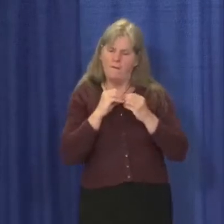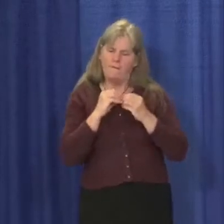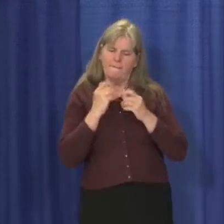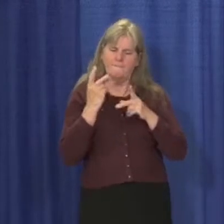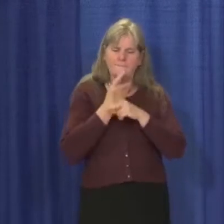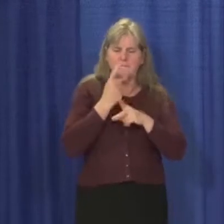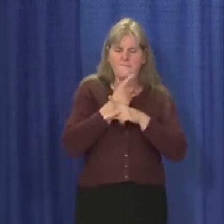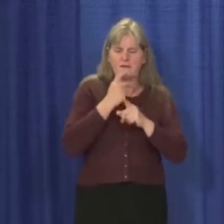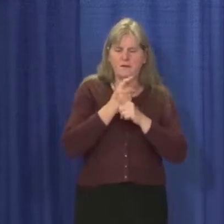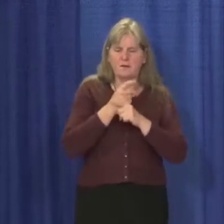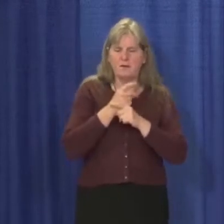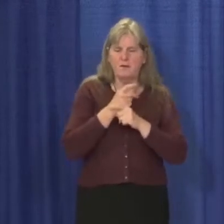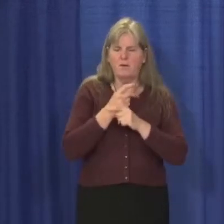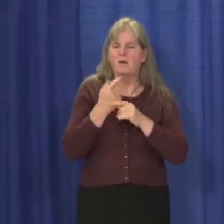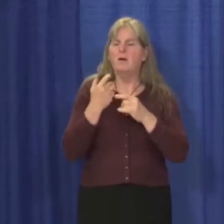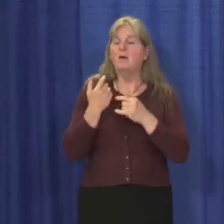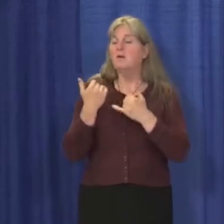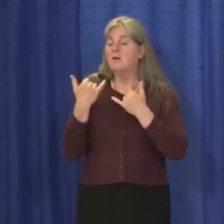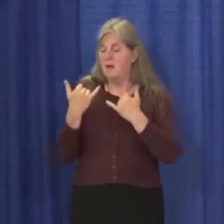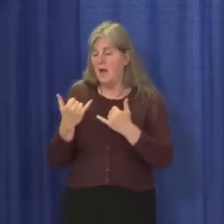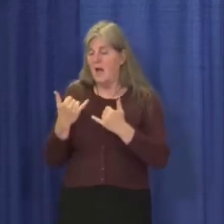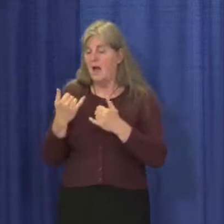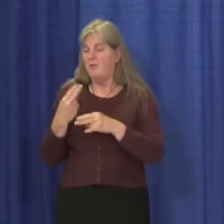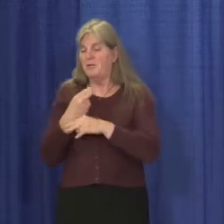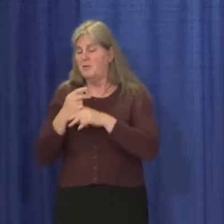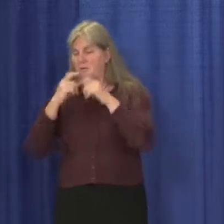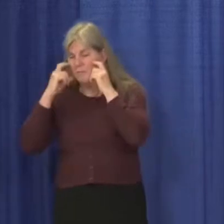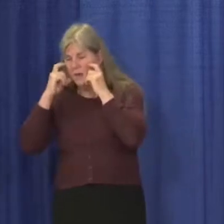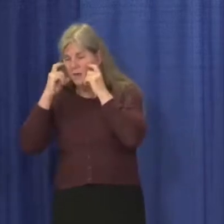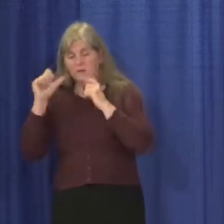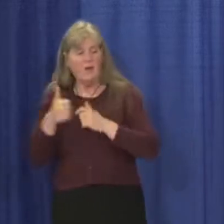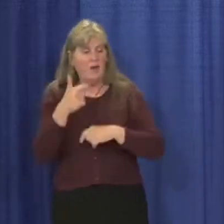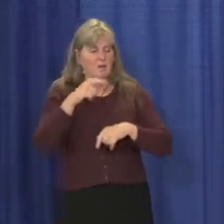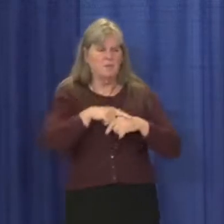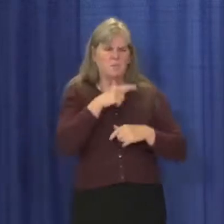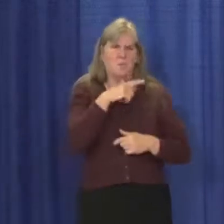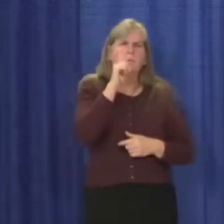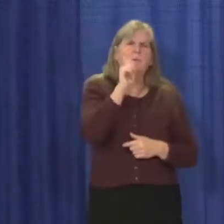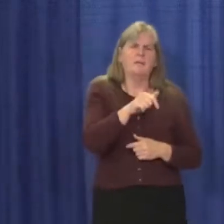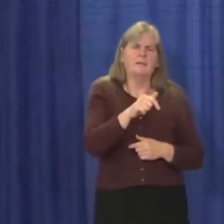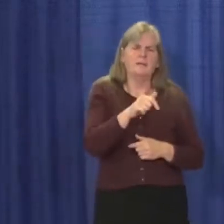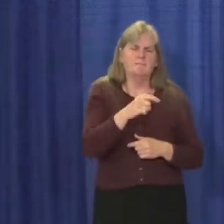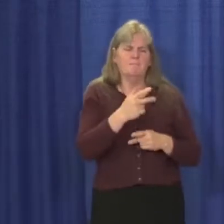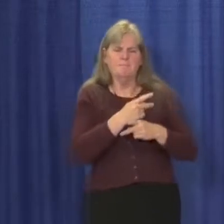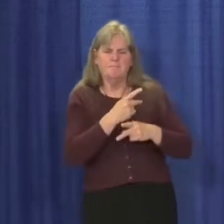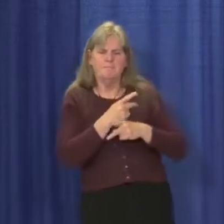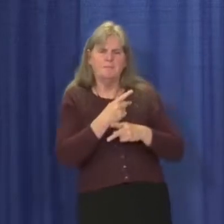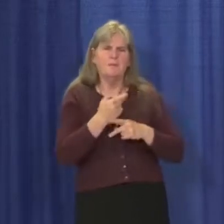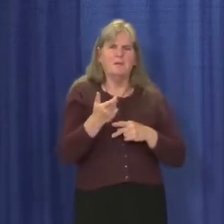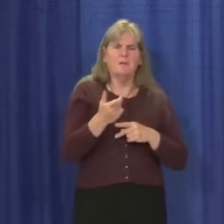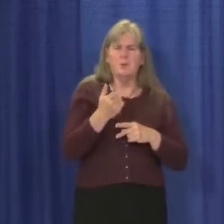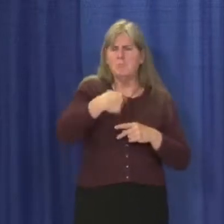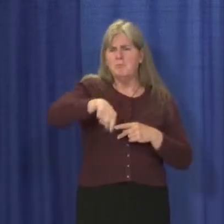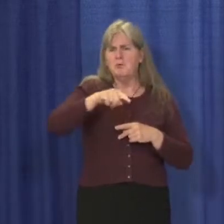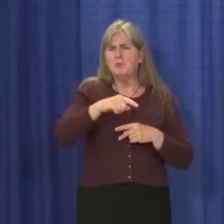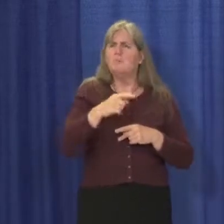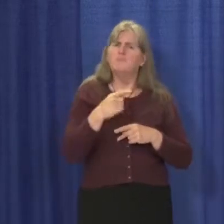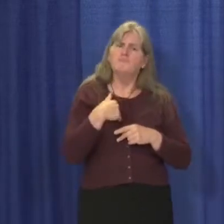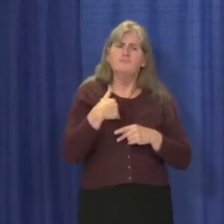selective about where masking makes sense and keep people comfortable with using a mask